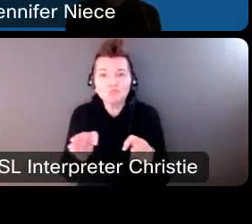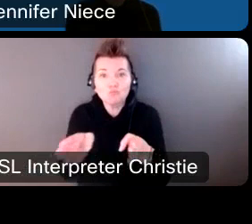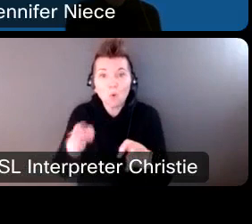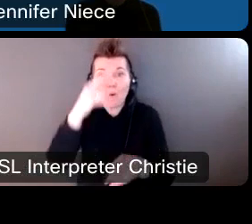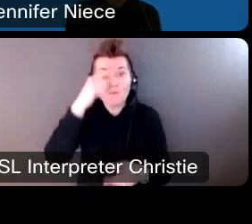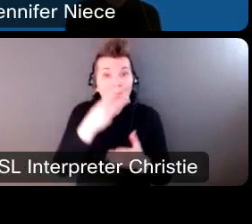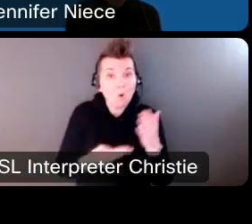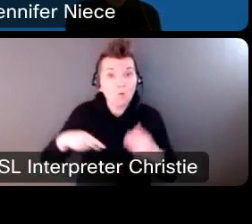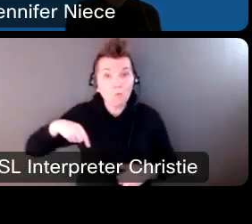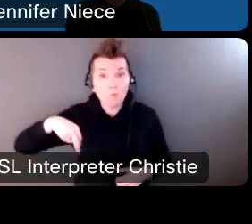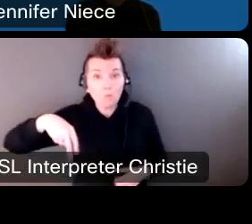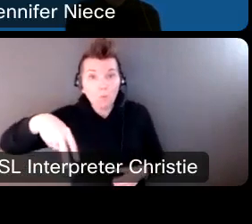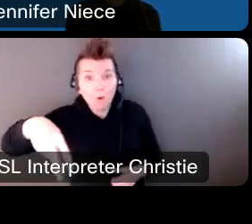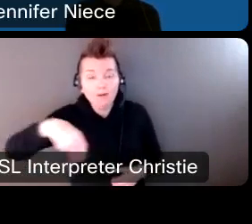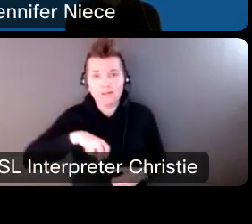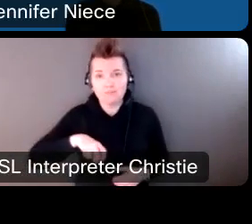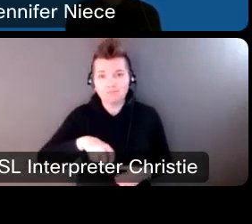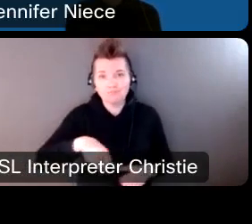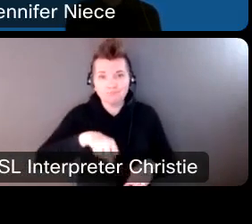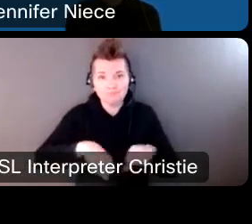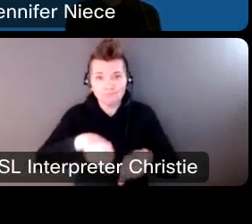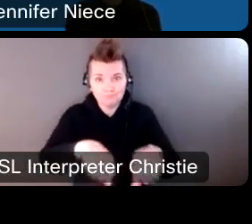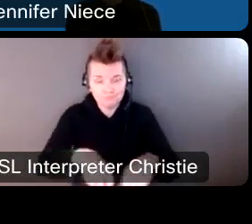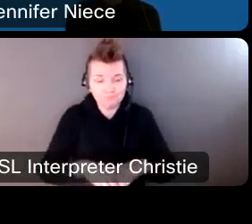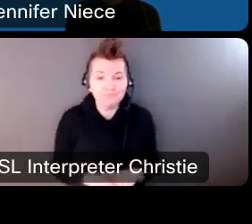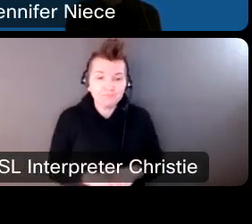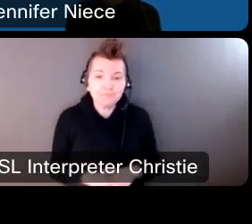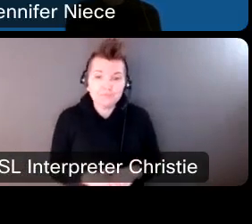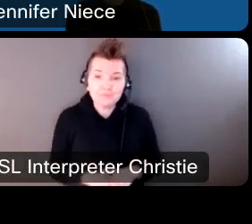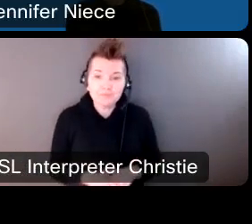And just following that, the congestion management plan from Roger Browne's team